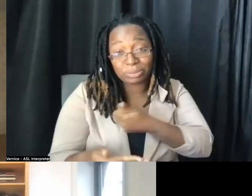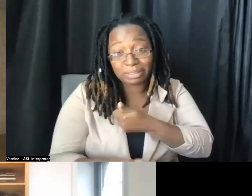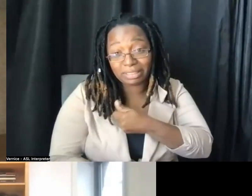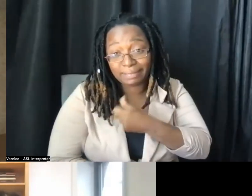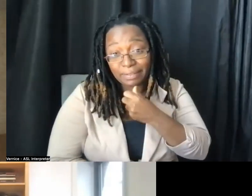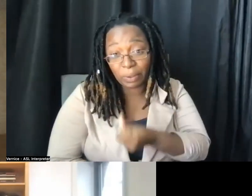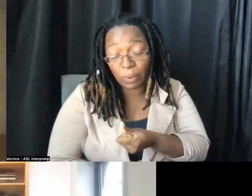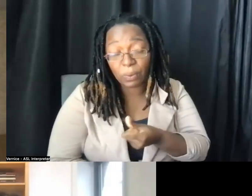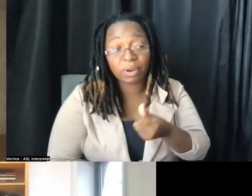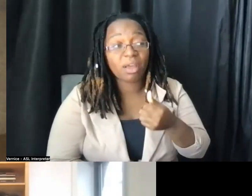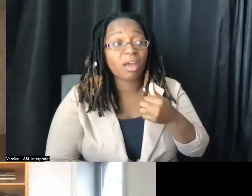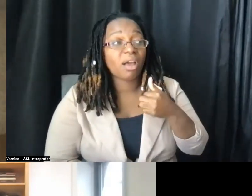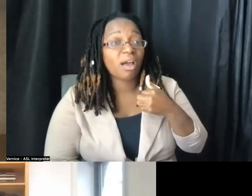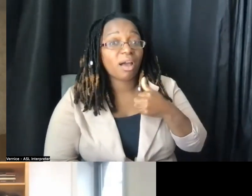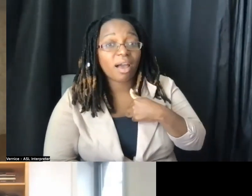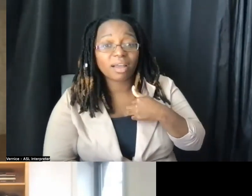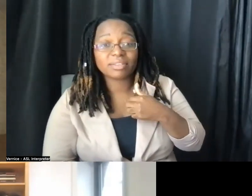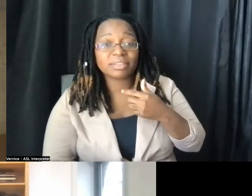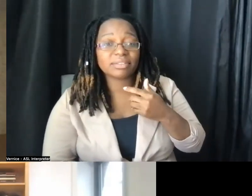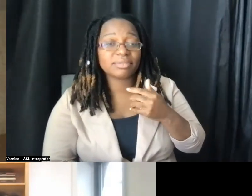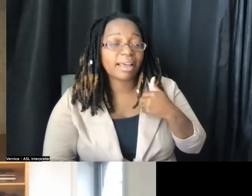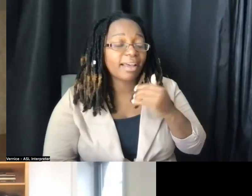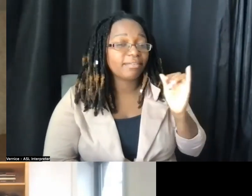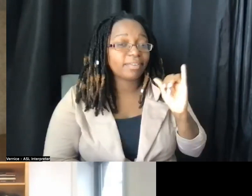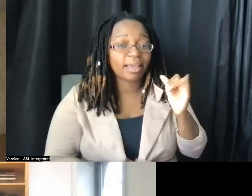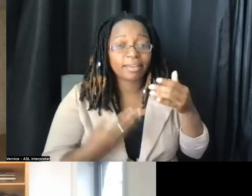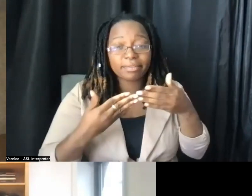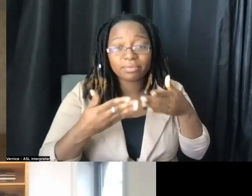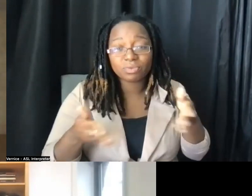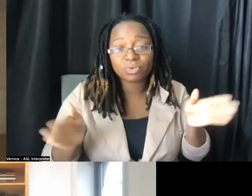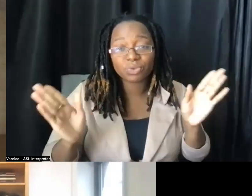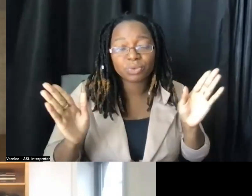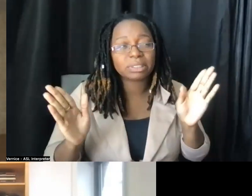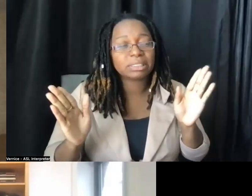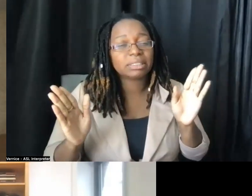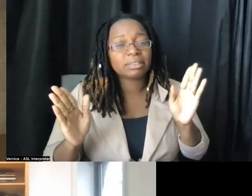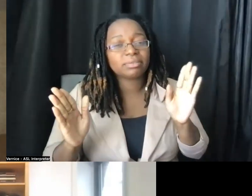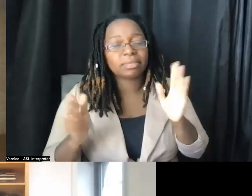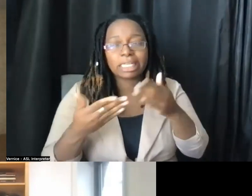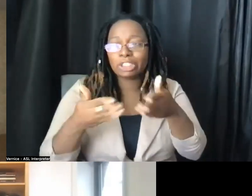I do not even necessarily introduce myself, right? I just make some sort of